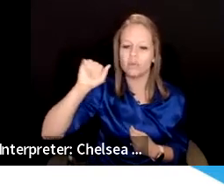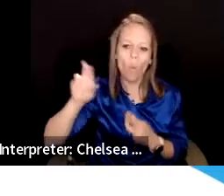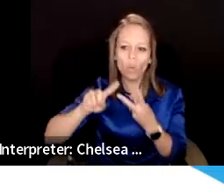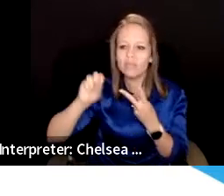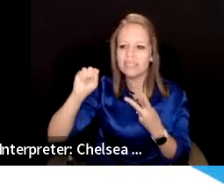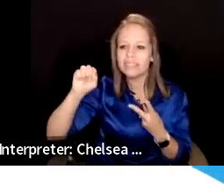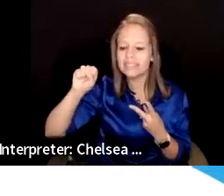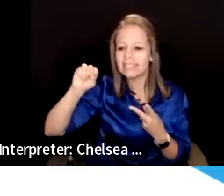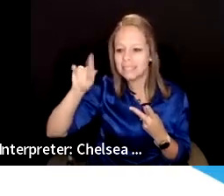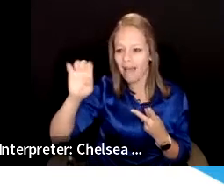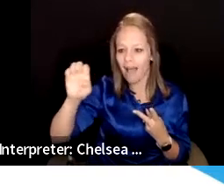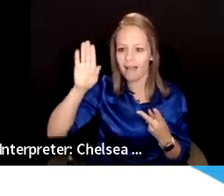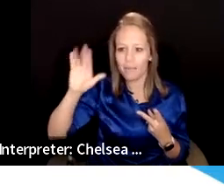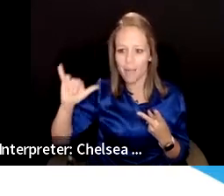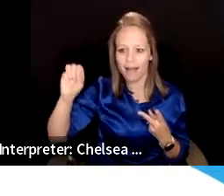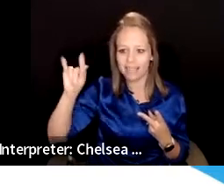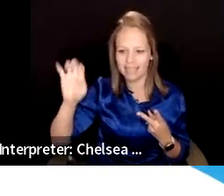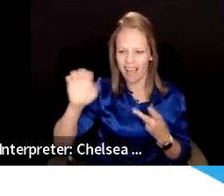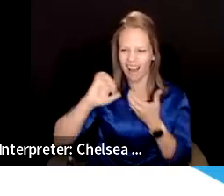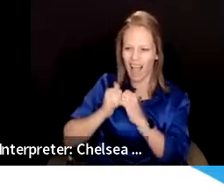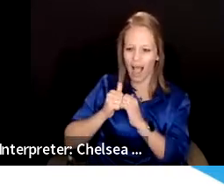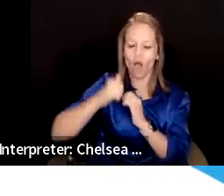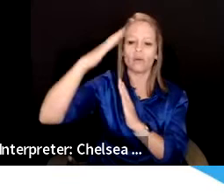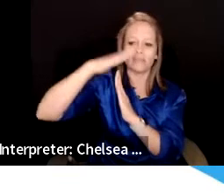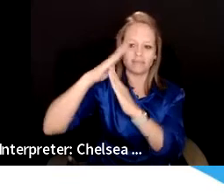by clicking the view button at the top right corner of the screen. Closed captioning